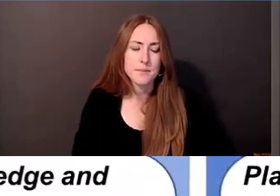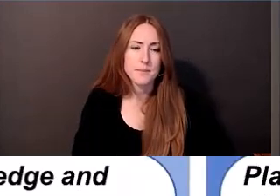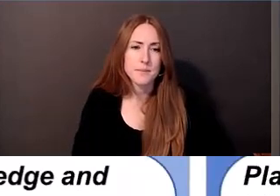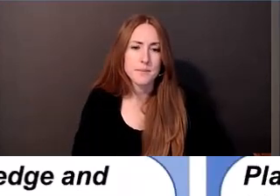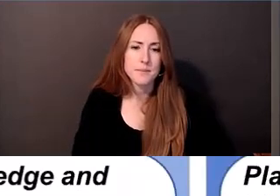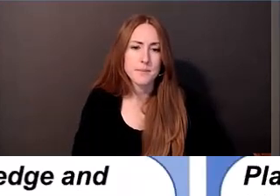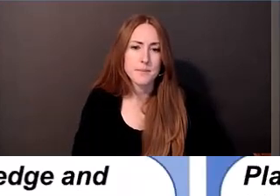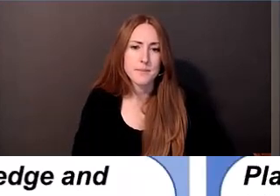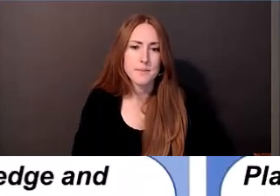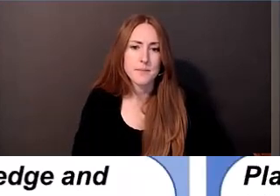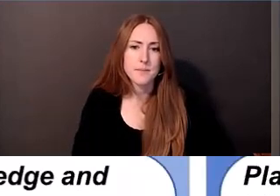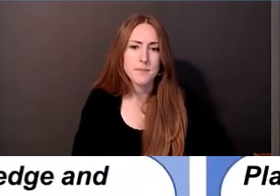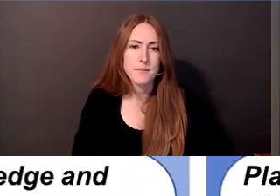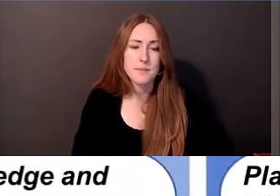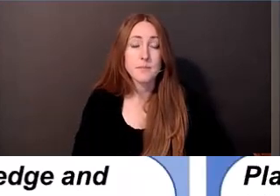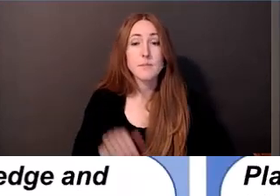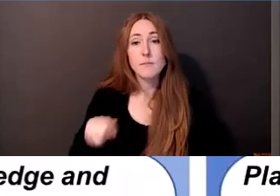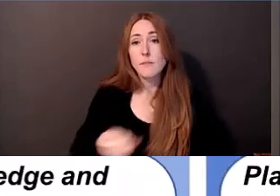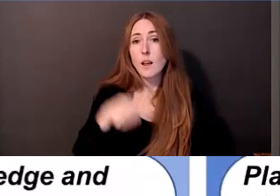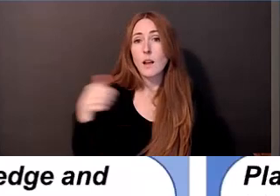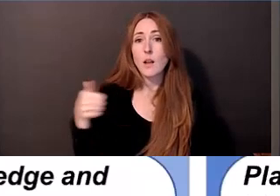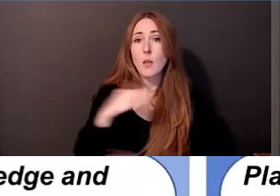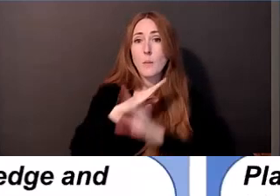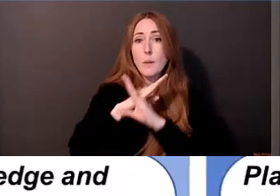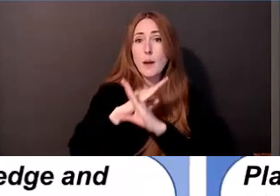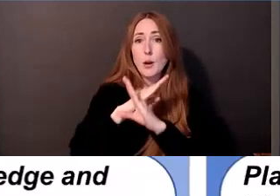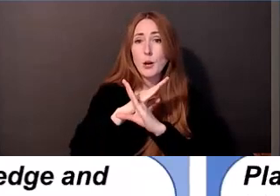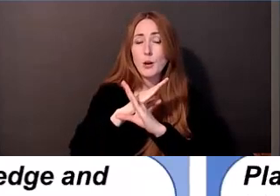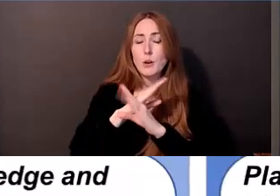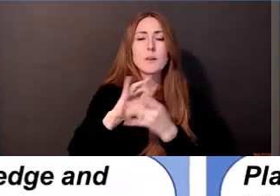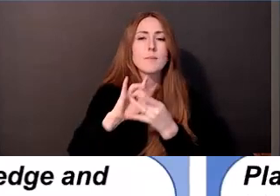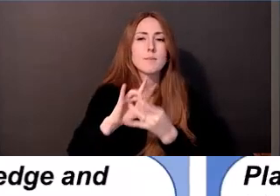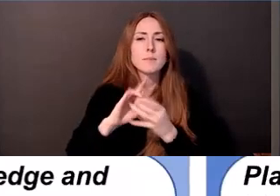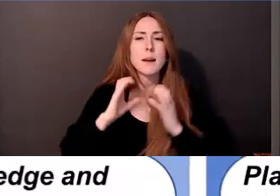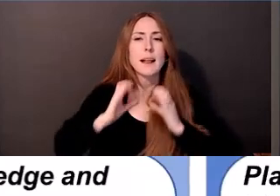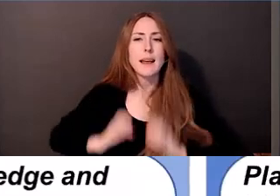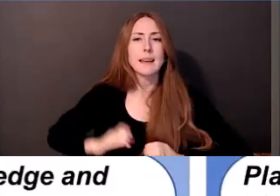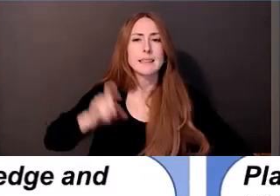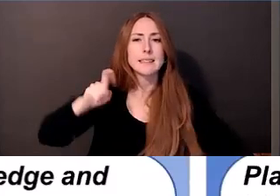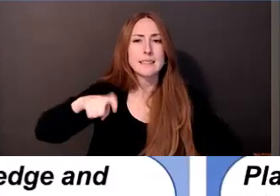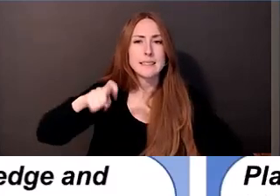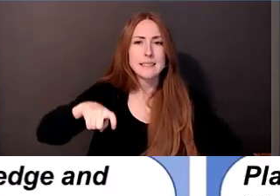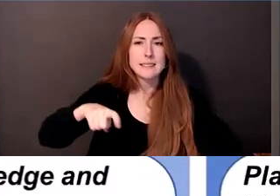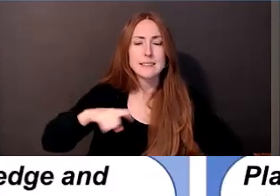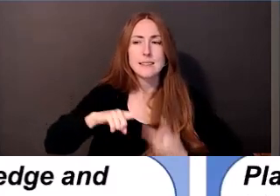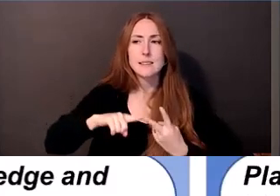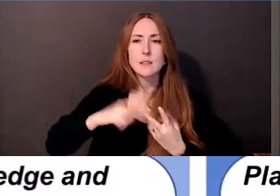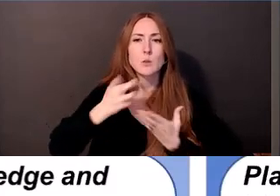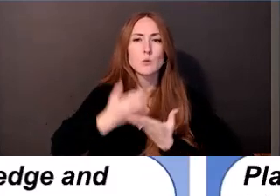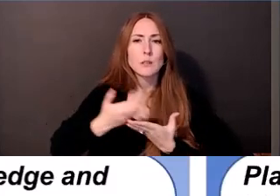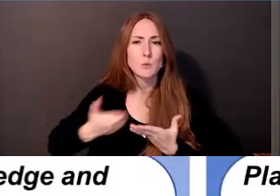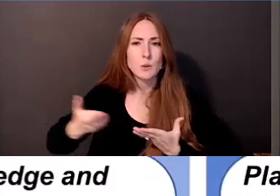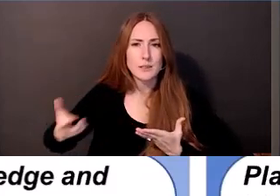Another barrier we identified was related to client needs and resources.